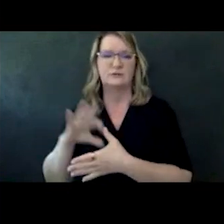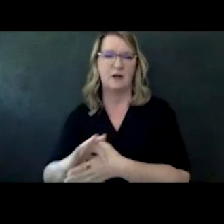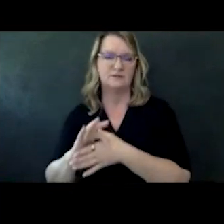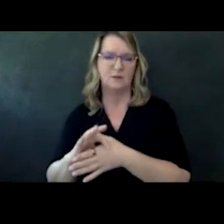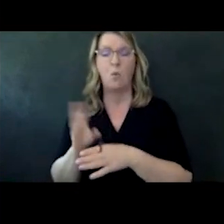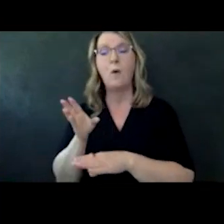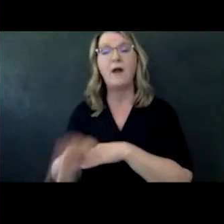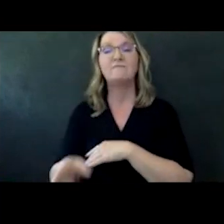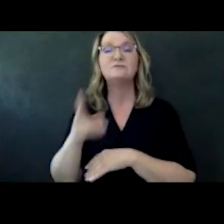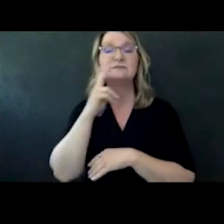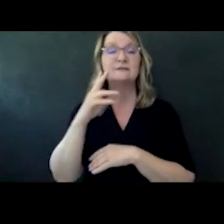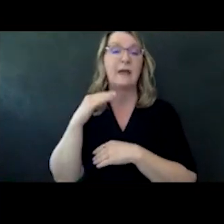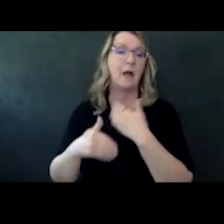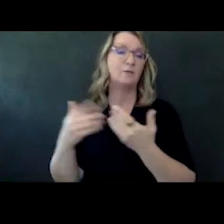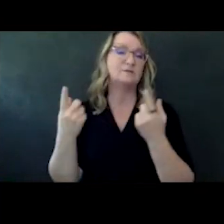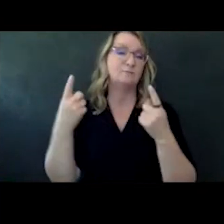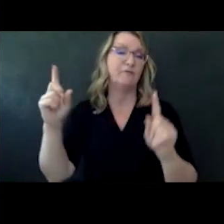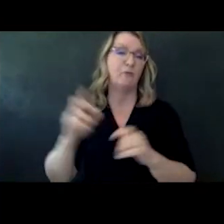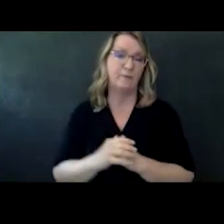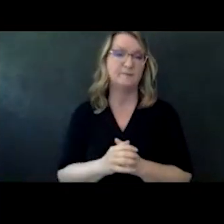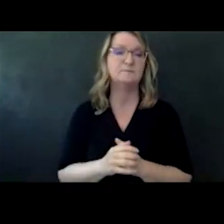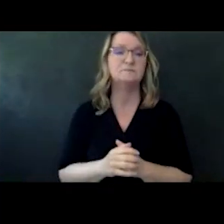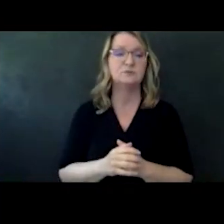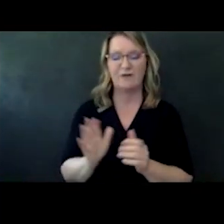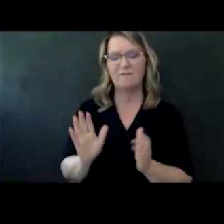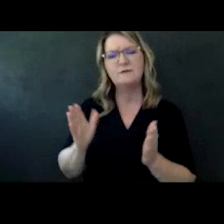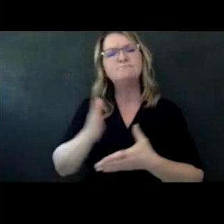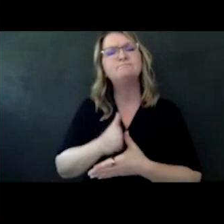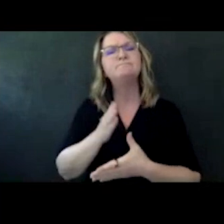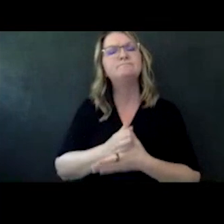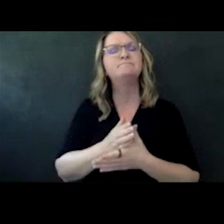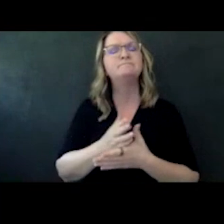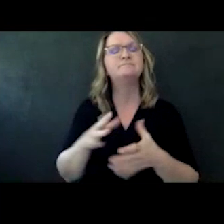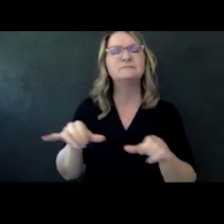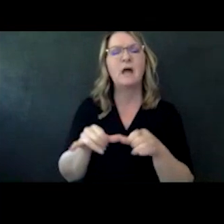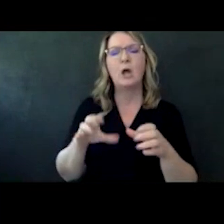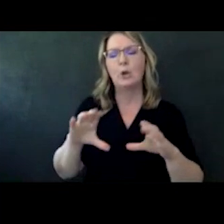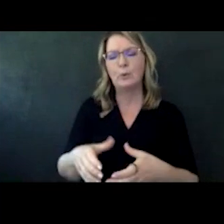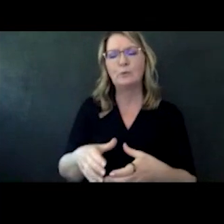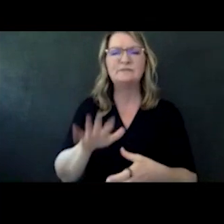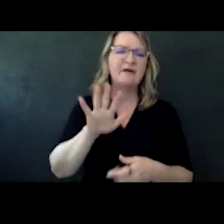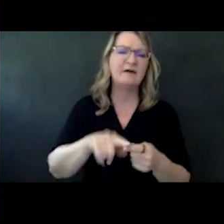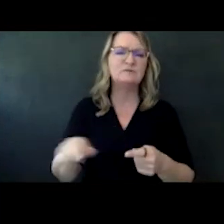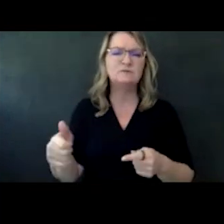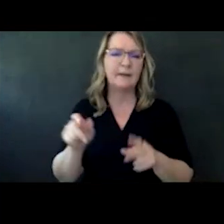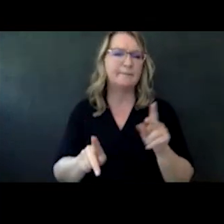performing. Assemble a medium-sized group, maybe five to ten people, for a collaborative evaluation